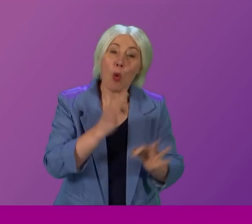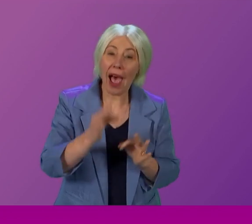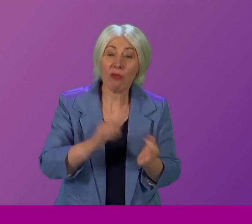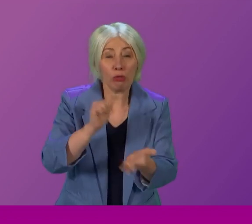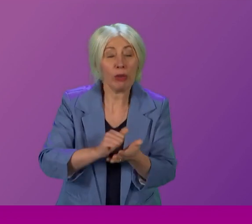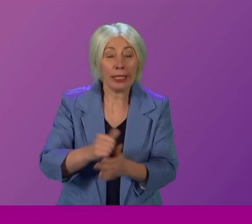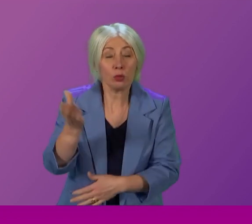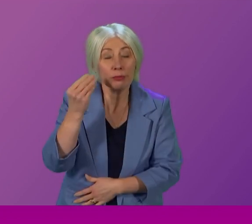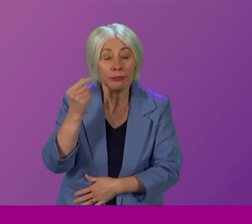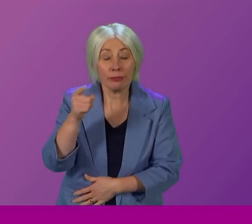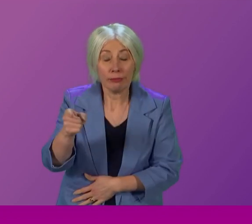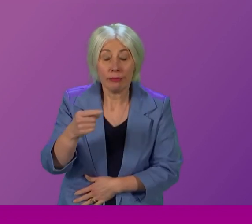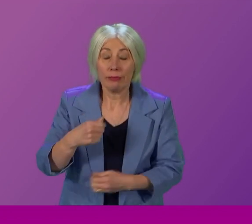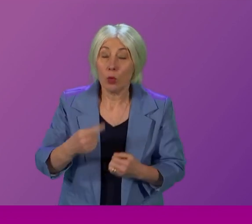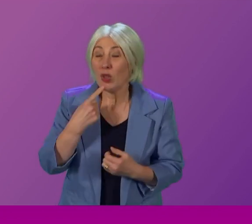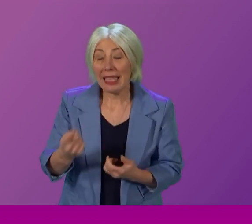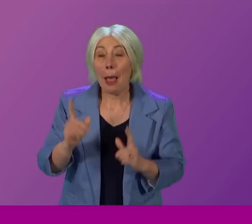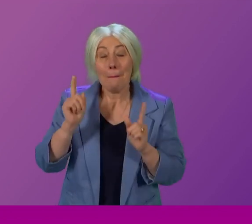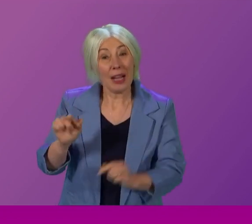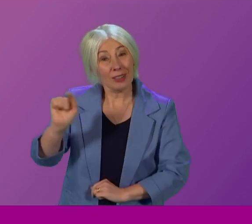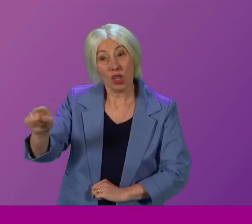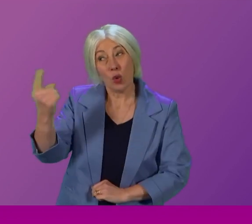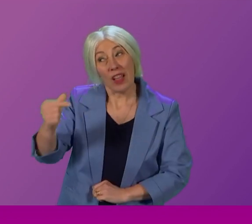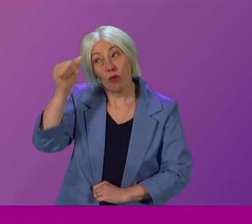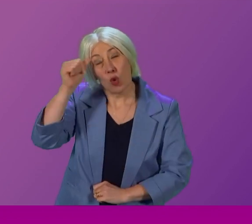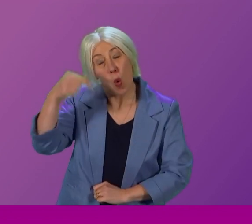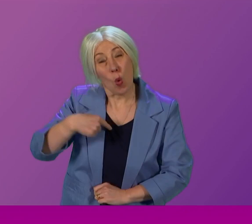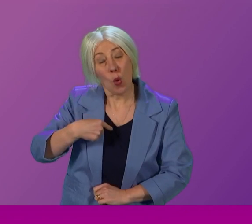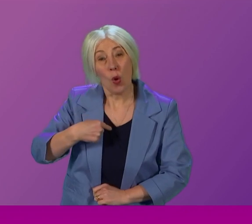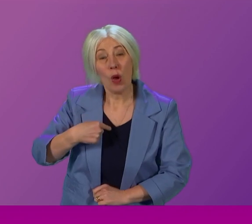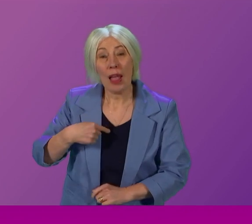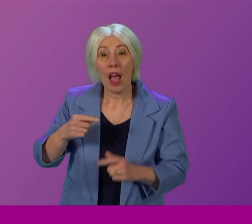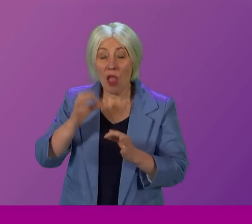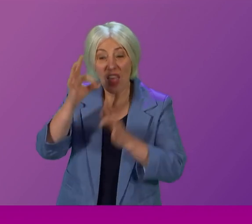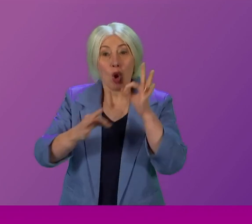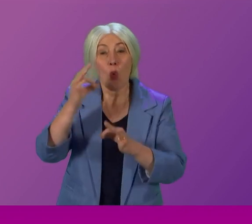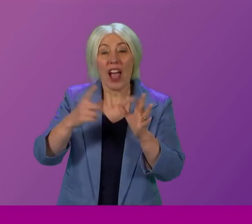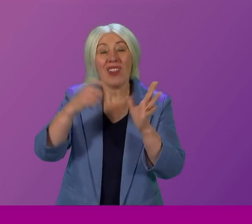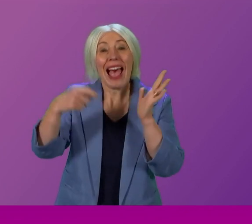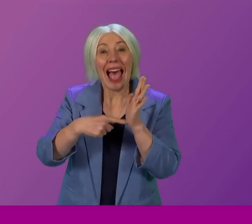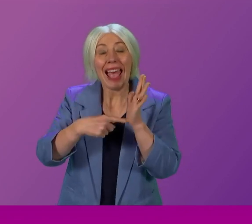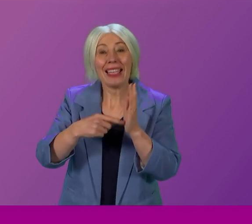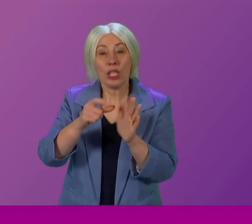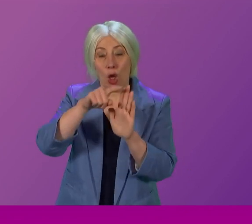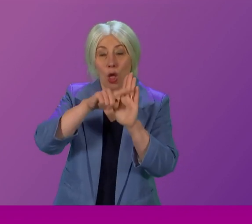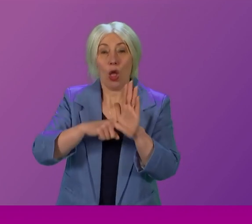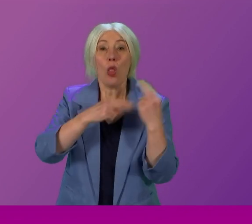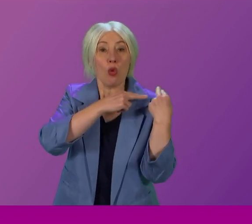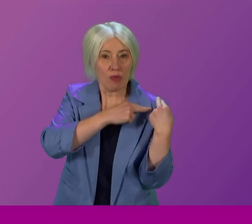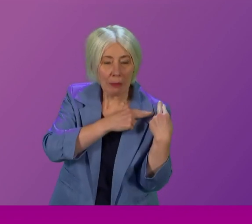member is making, but as he is aware, under the Inquiries Act 2005, the remit and conduct